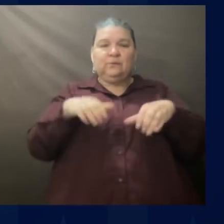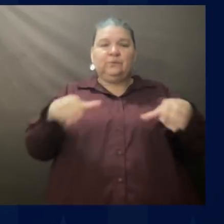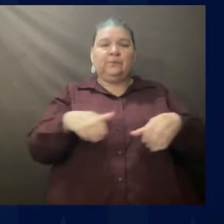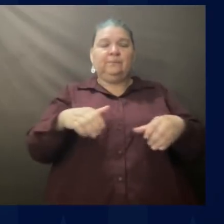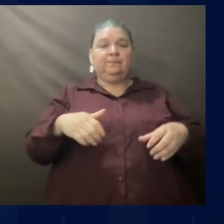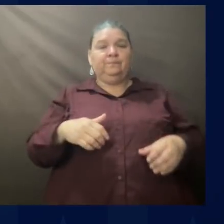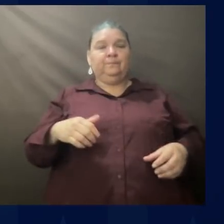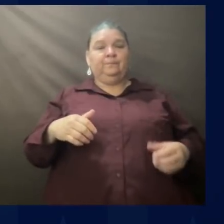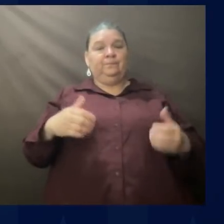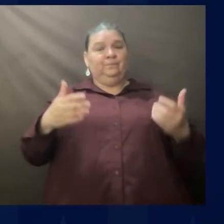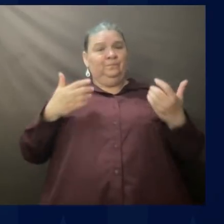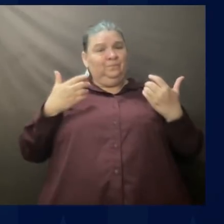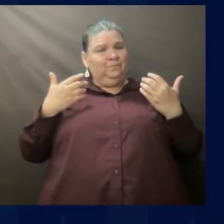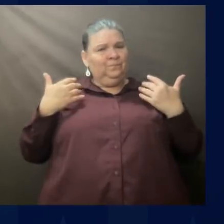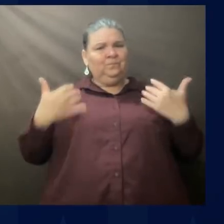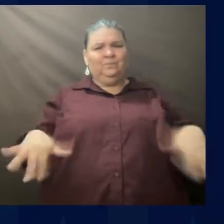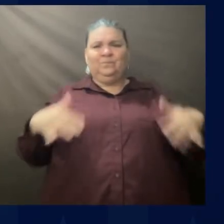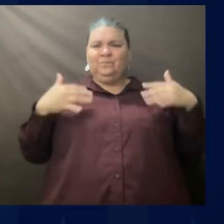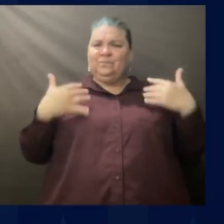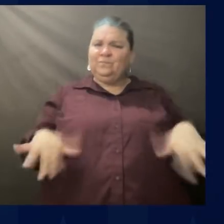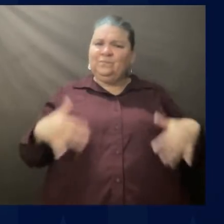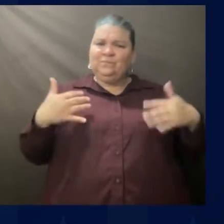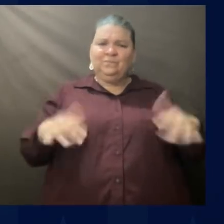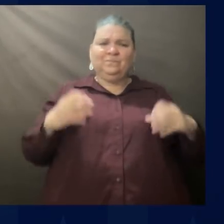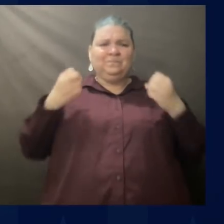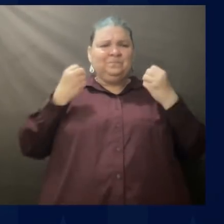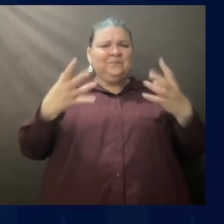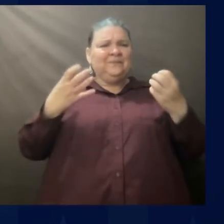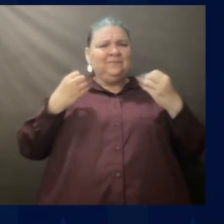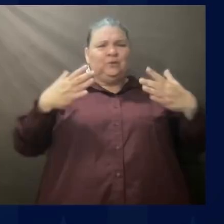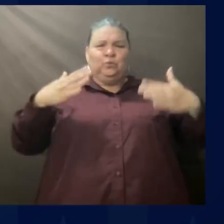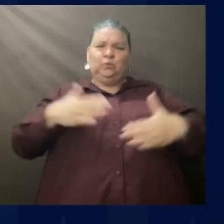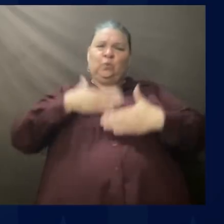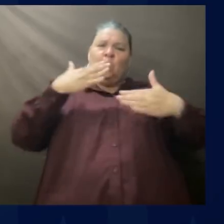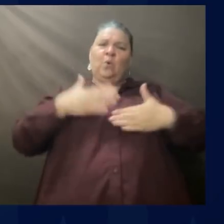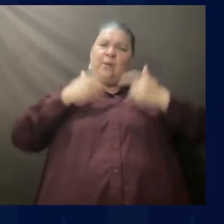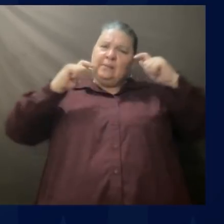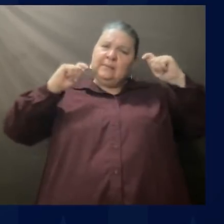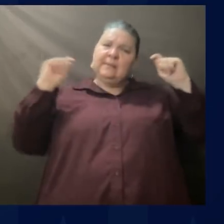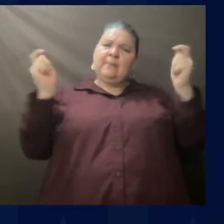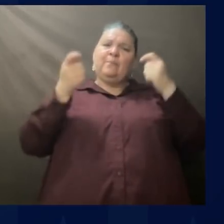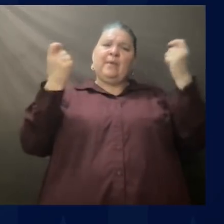is a bracing reminder of all that we ask of our service members and their families --